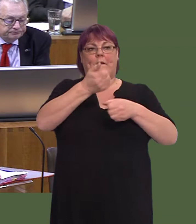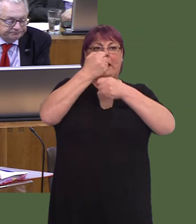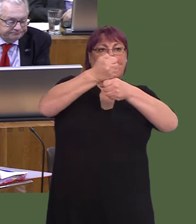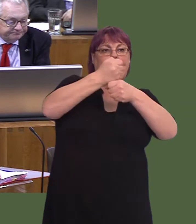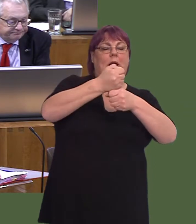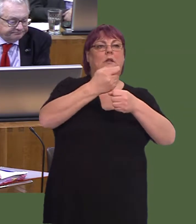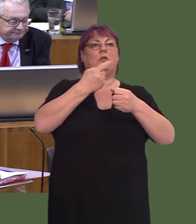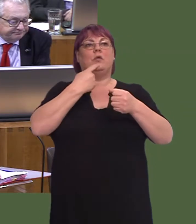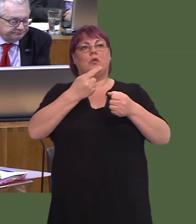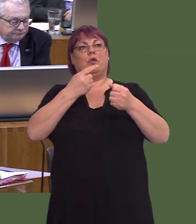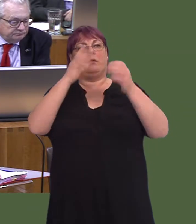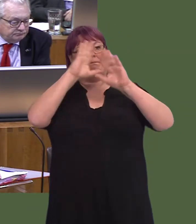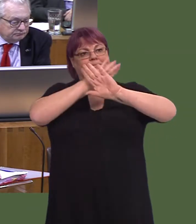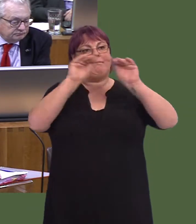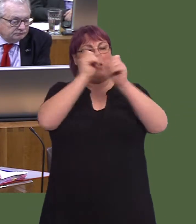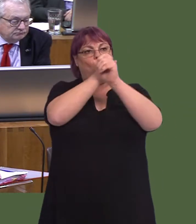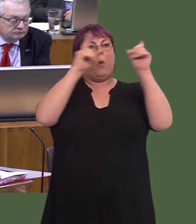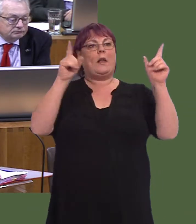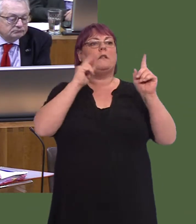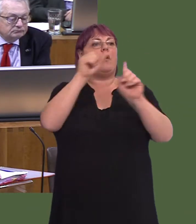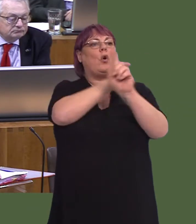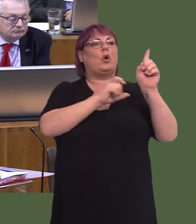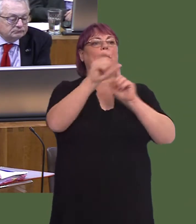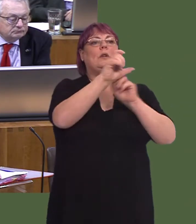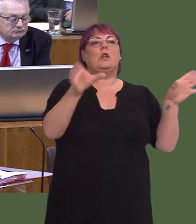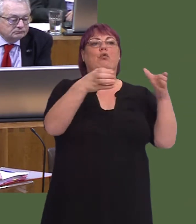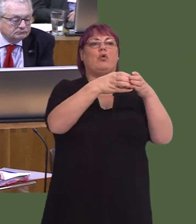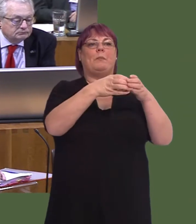to cervical screening in community groups that have an inherently low take-up, and it